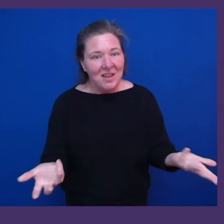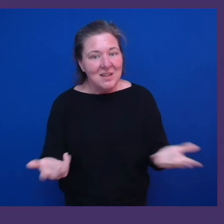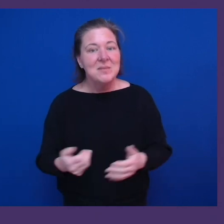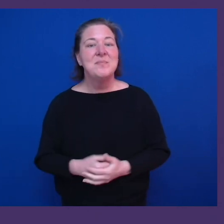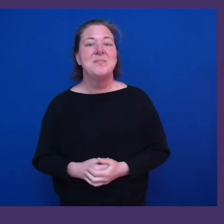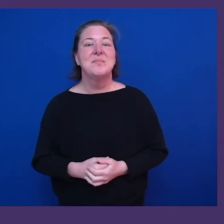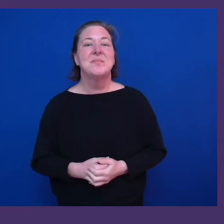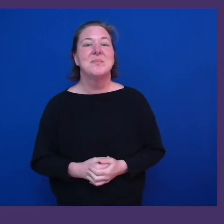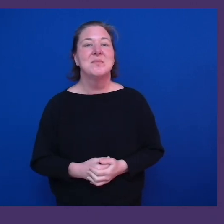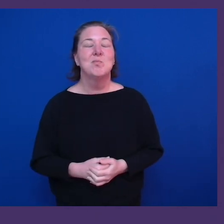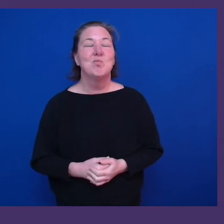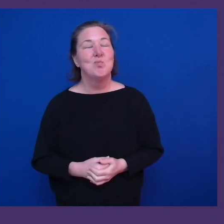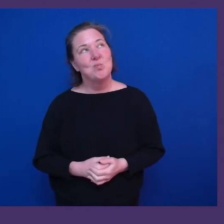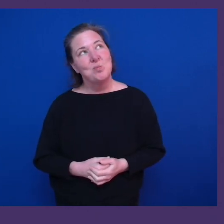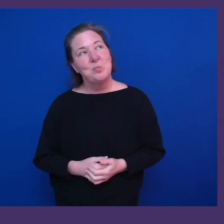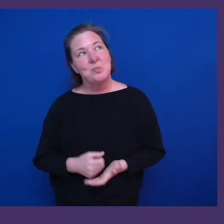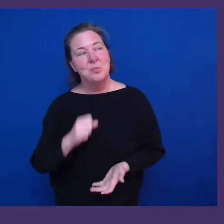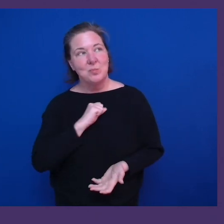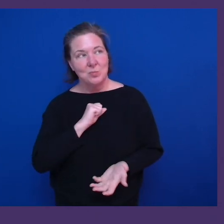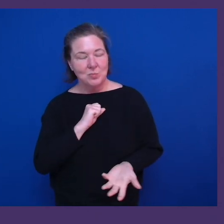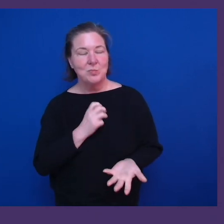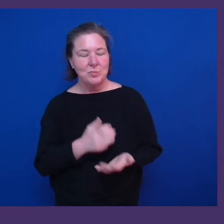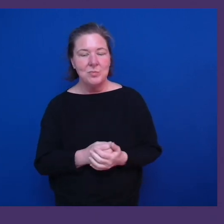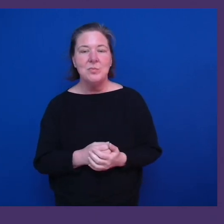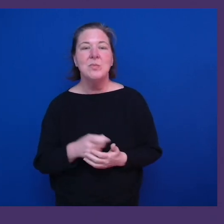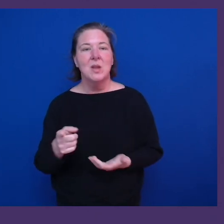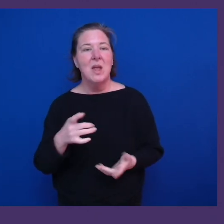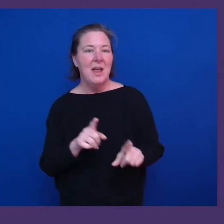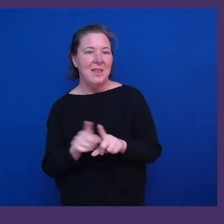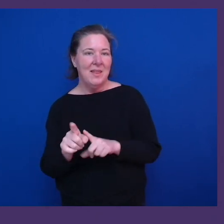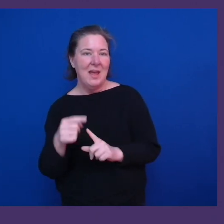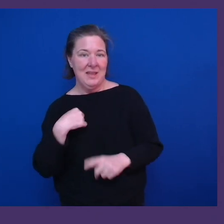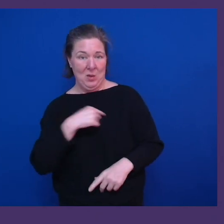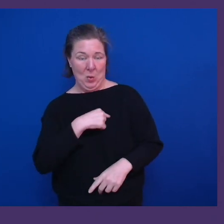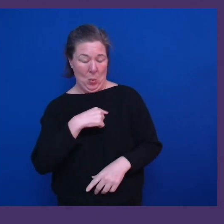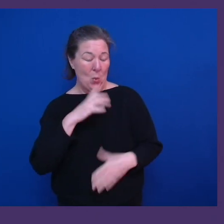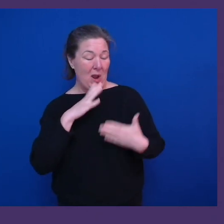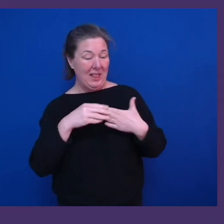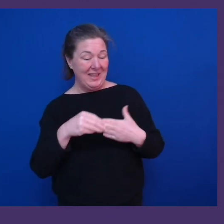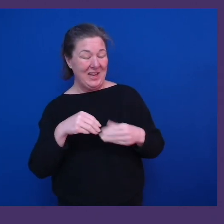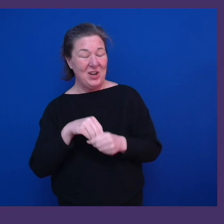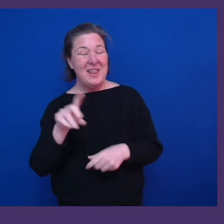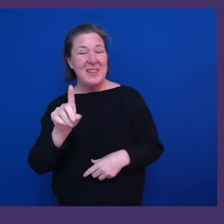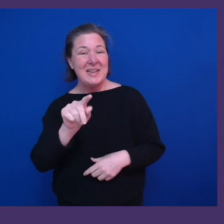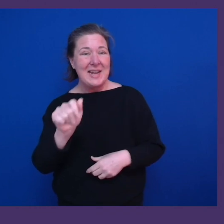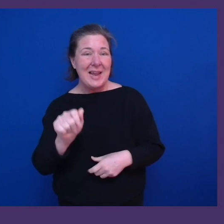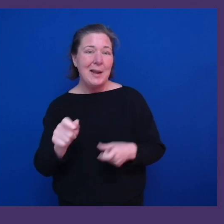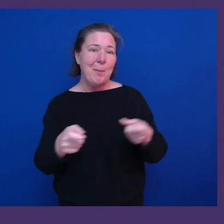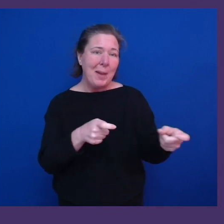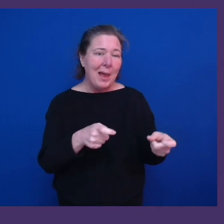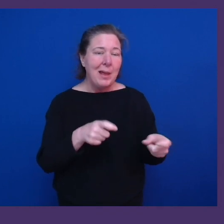So, at AvePoint, I mentioned we're a leader in the data management and data governance space, enabling a solid foundation for AI in the workplace